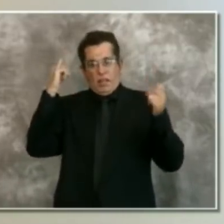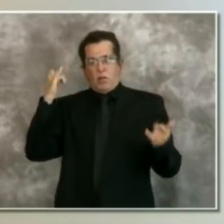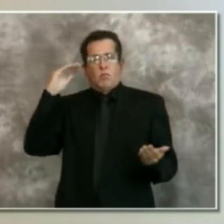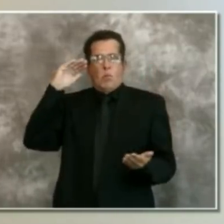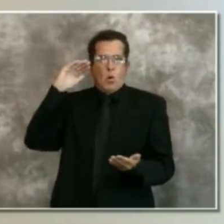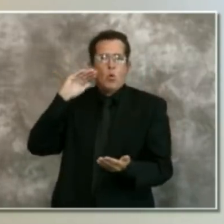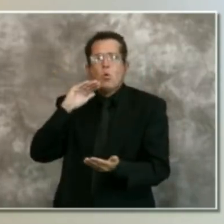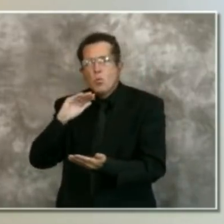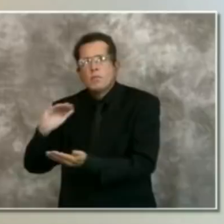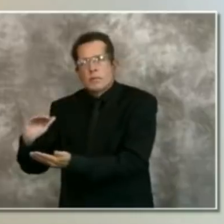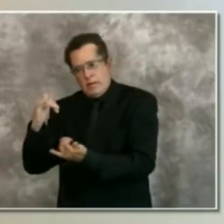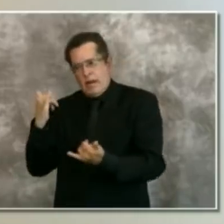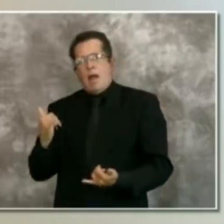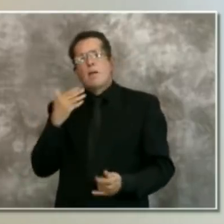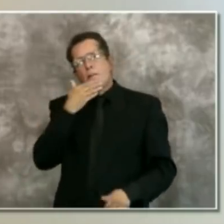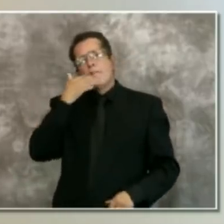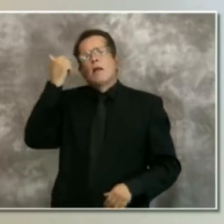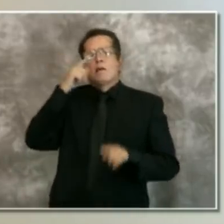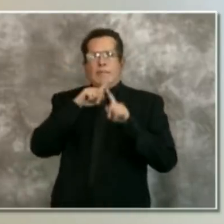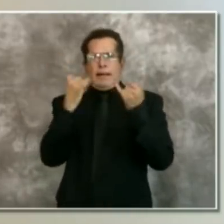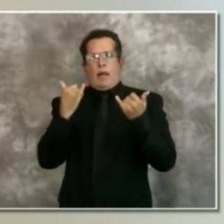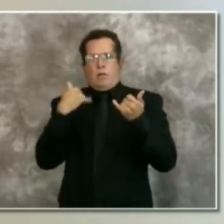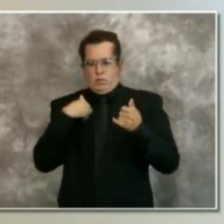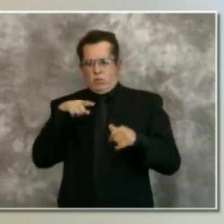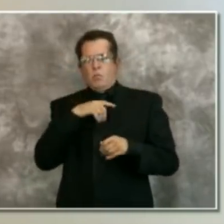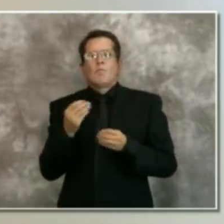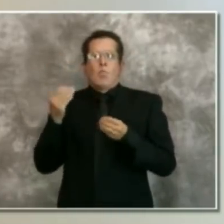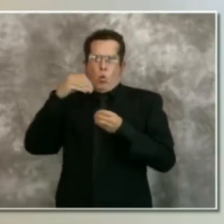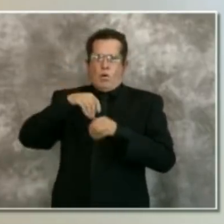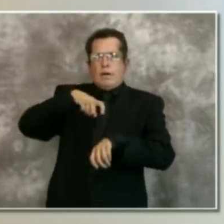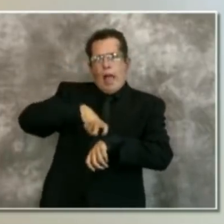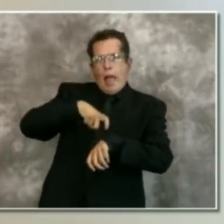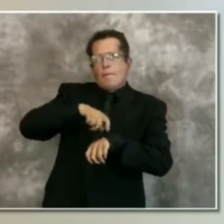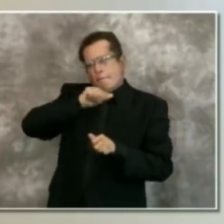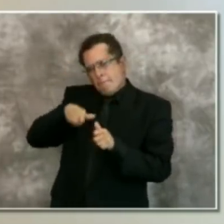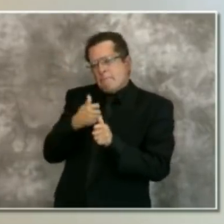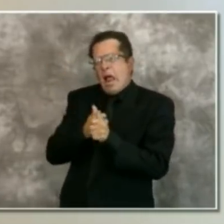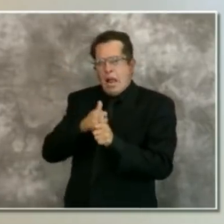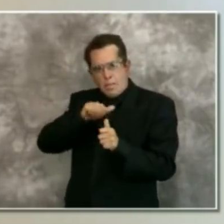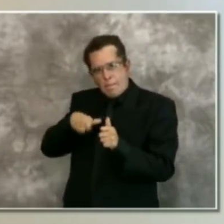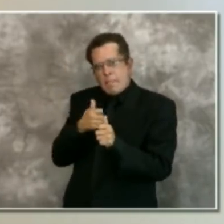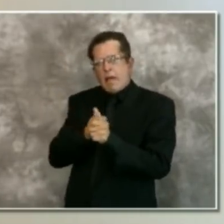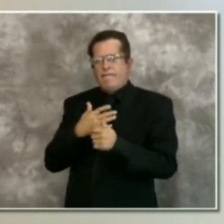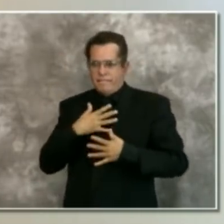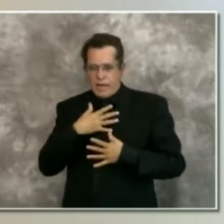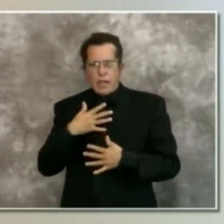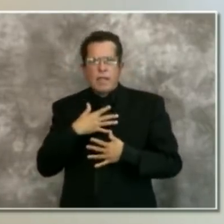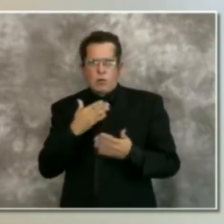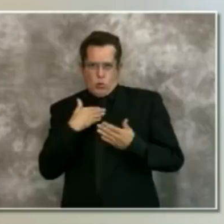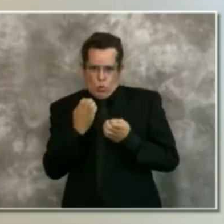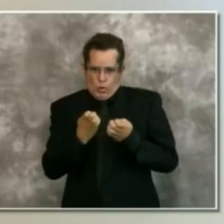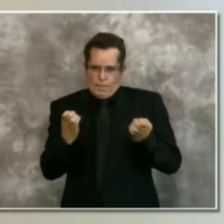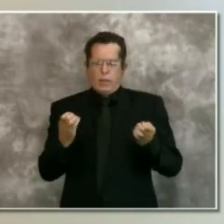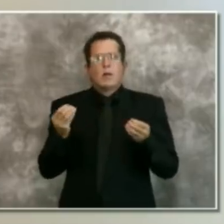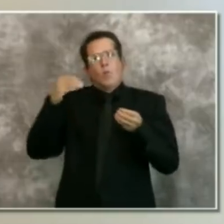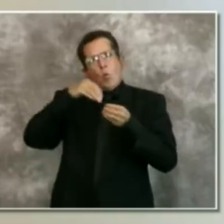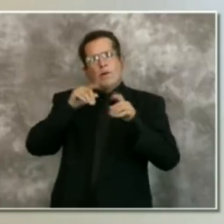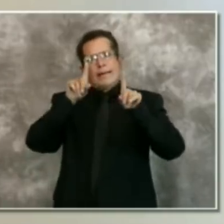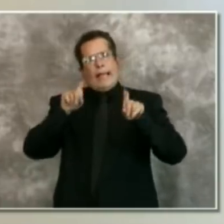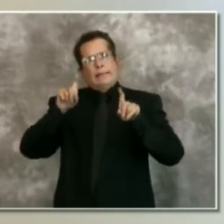MULTIPLE OTHER QUIET. ALL OUR INITIAL BID OR STAY AT HOME ORDER WE WERE IN FLATTENING THE CURRENT PUT IT OFF THE LOT OF TIMES OUT TO BUILD A POWER